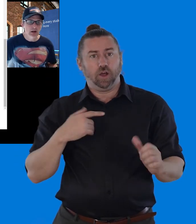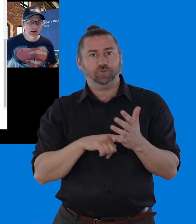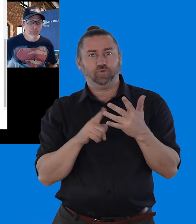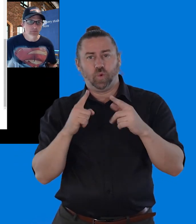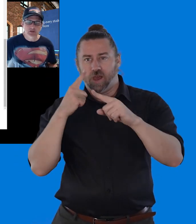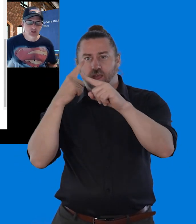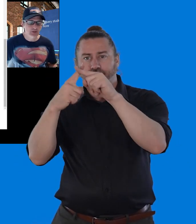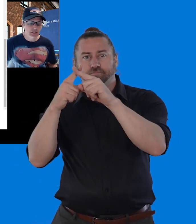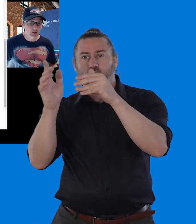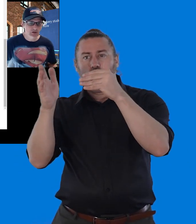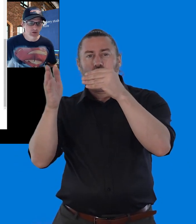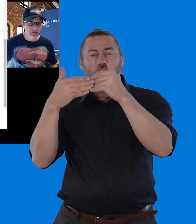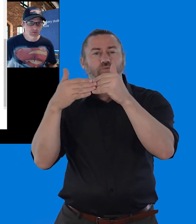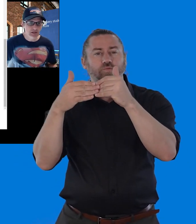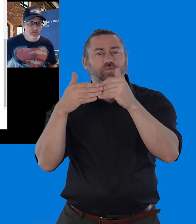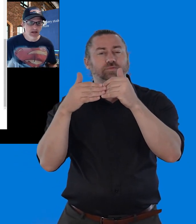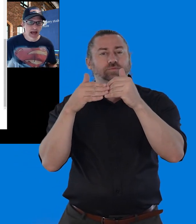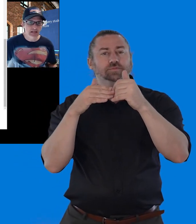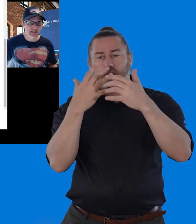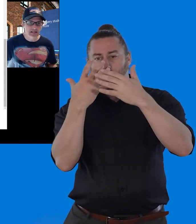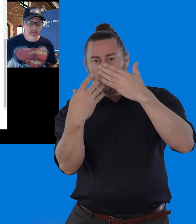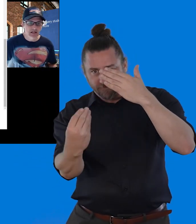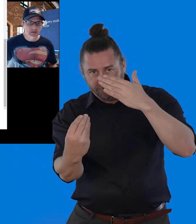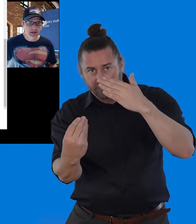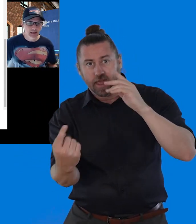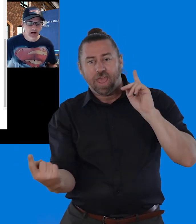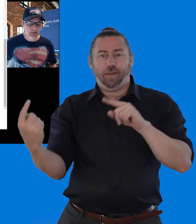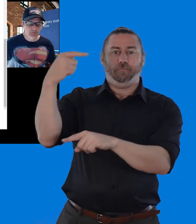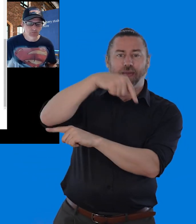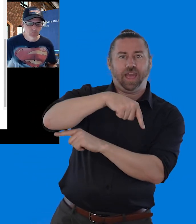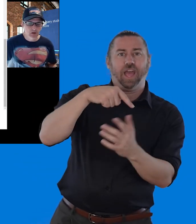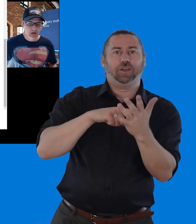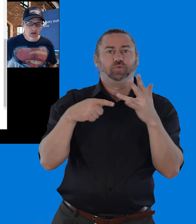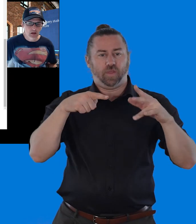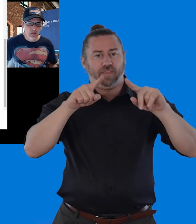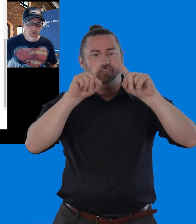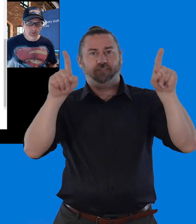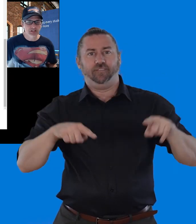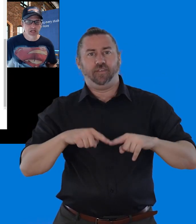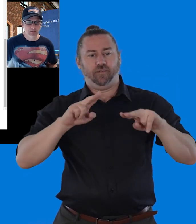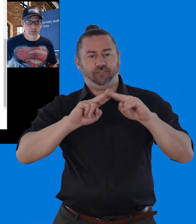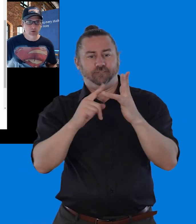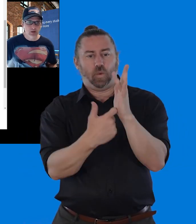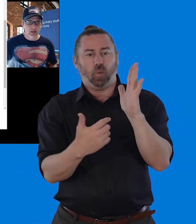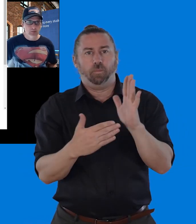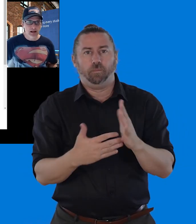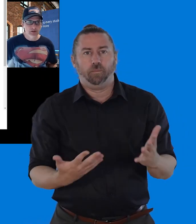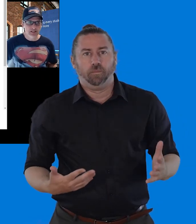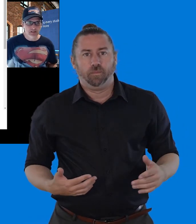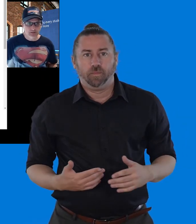Excuse me, to close Immersive Reader to access the ability to input. Have a listen! (VIDEO PLAYS),